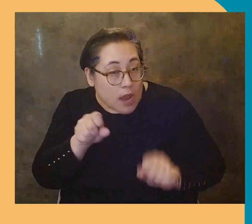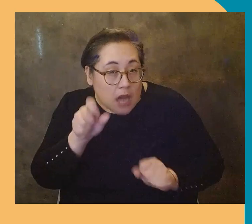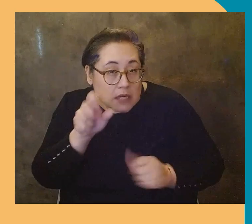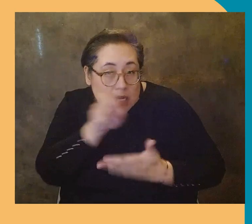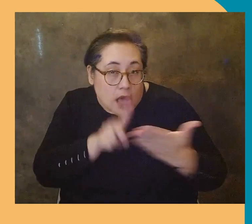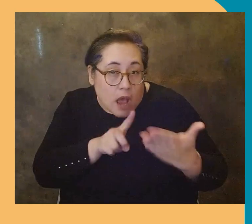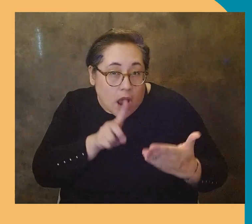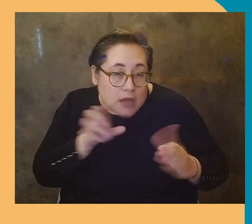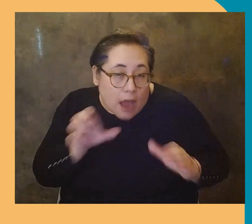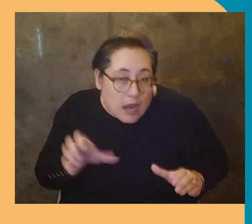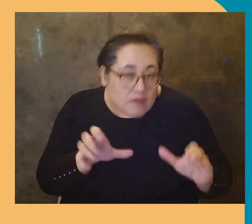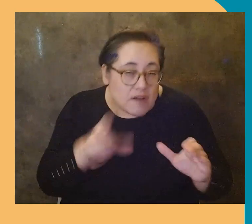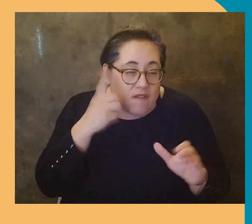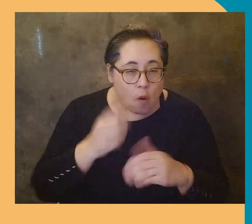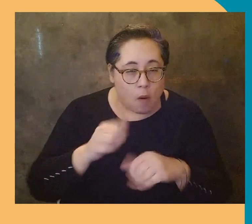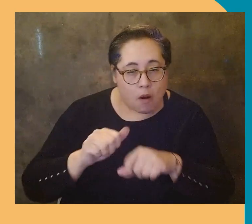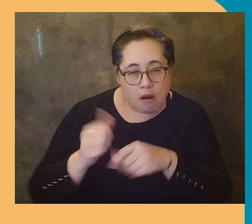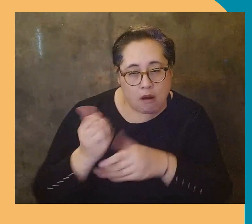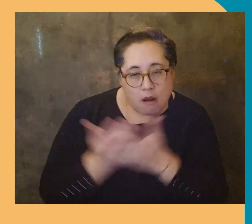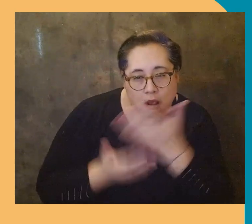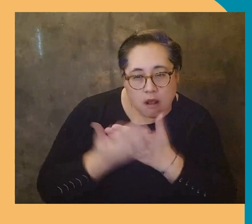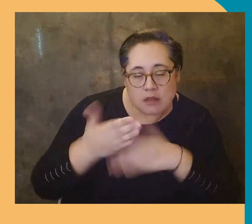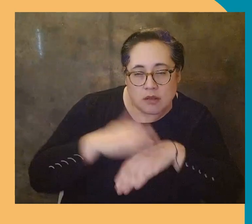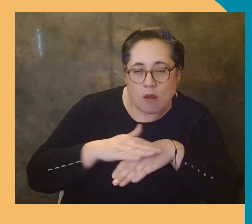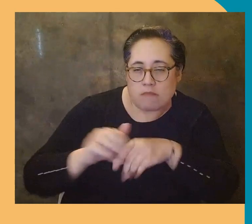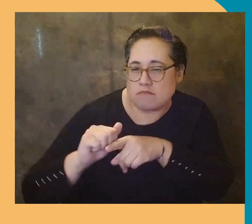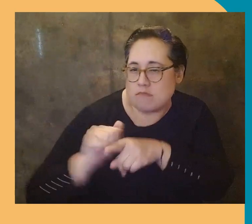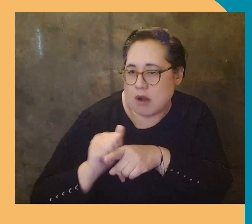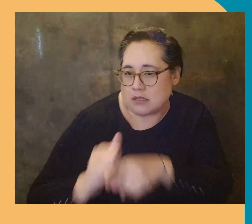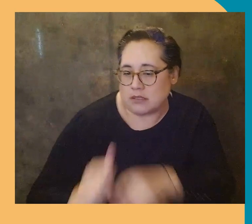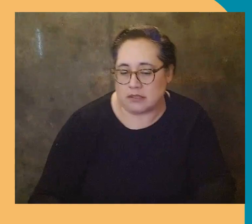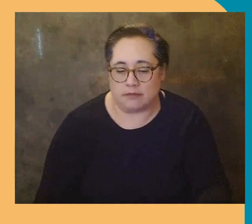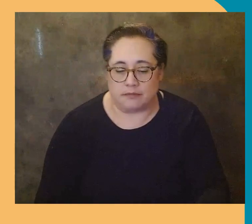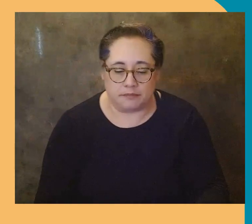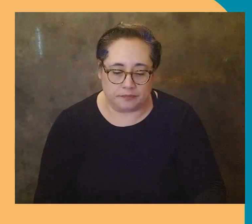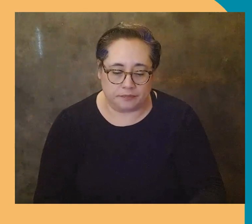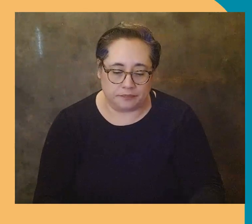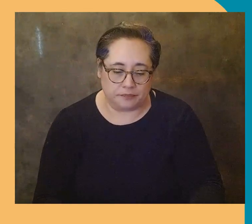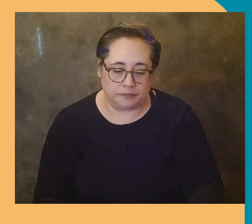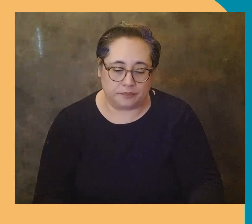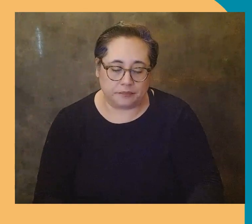You can design an activity for hands on practice,